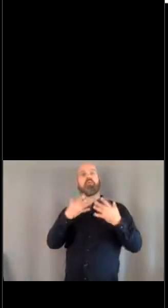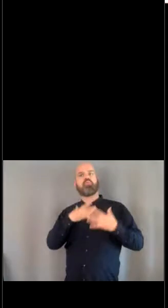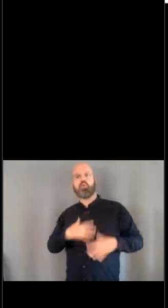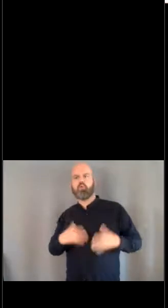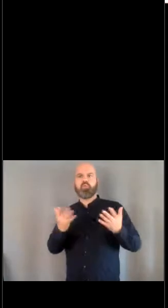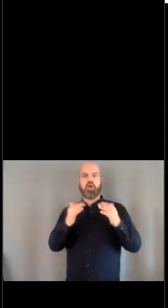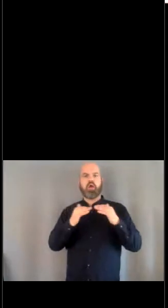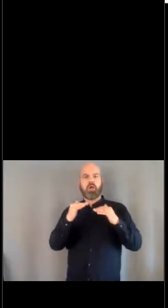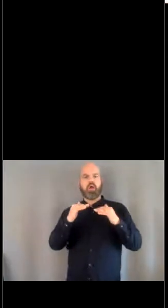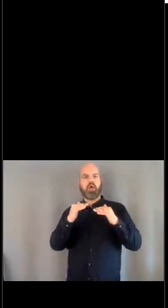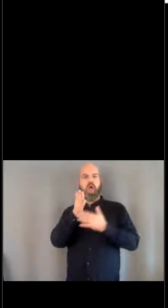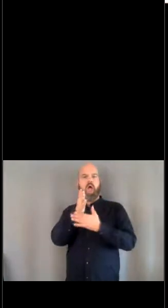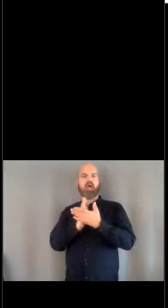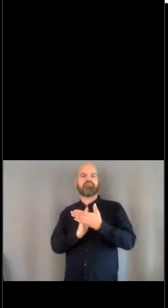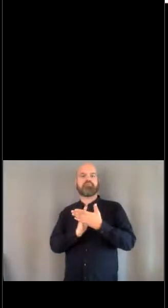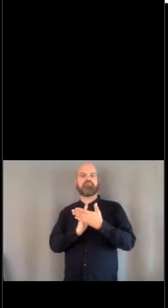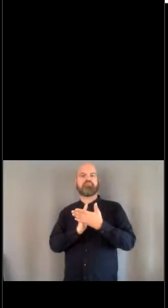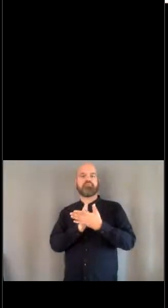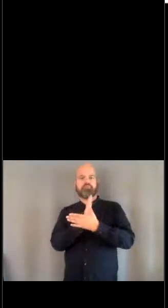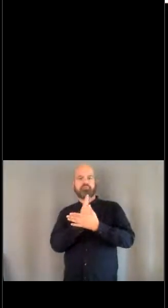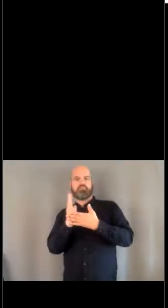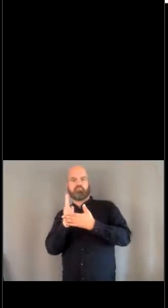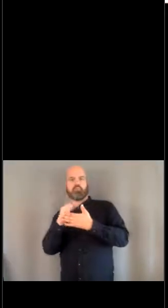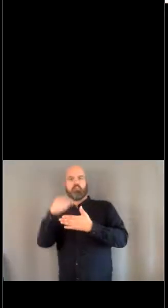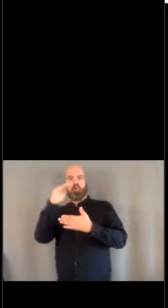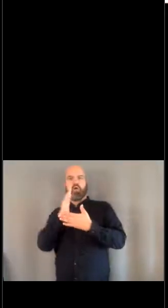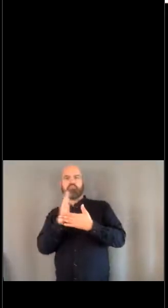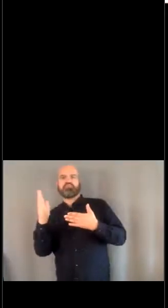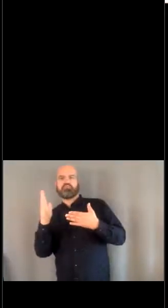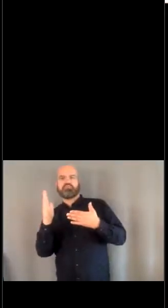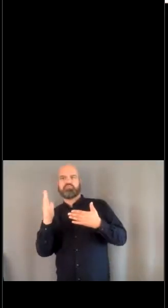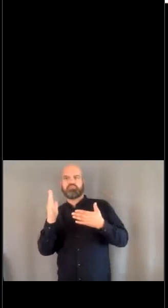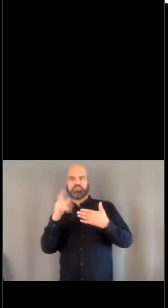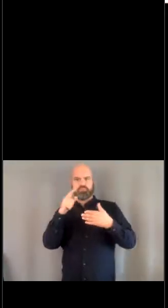So if we try to design a programme based on average costs, and say,